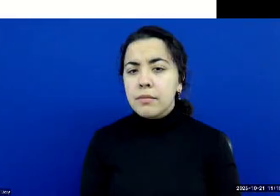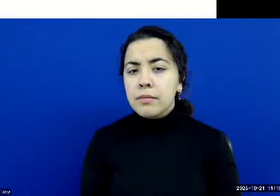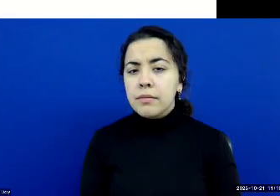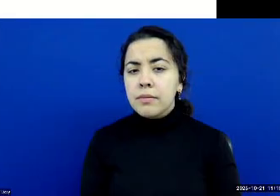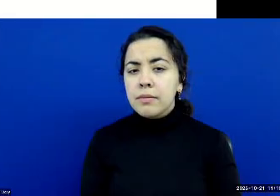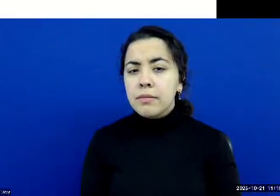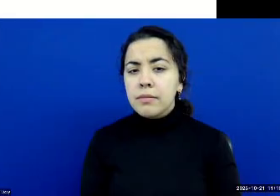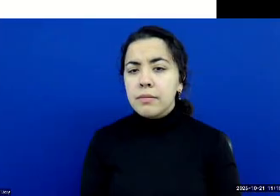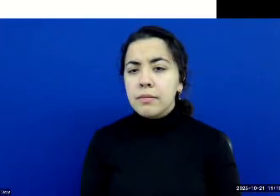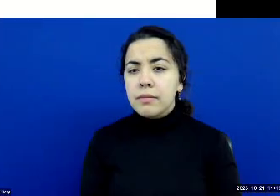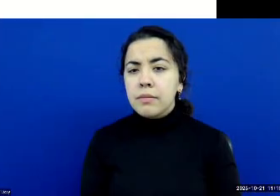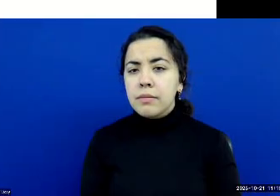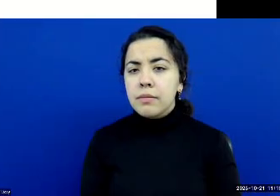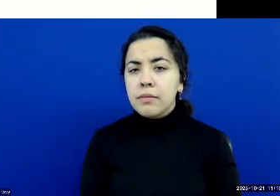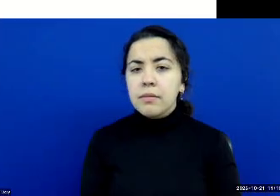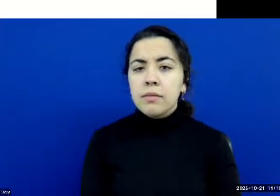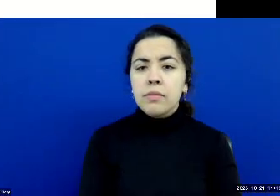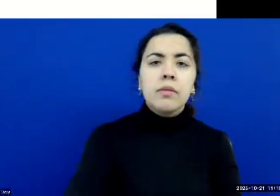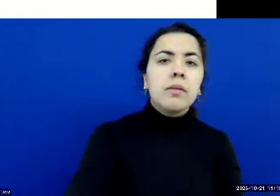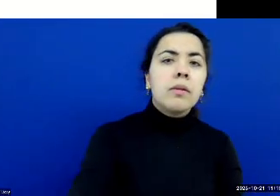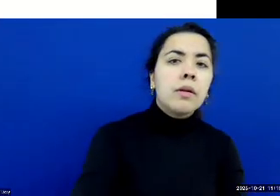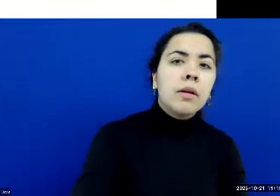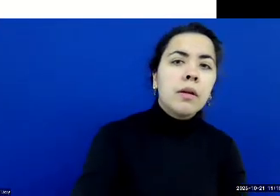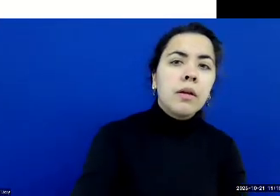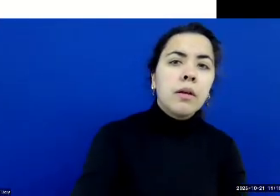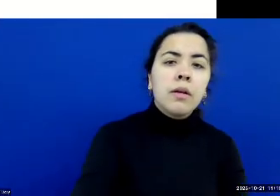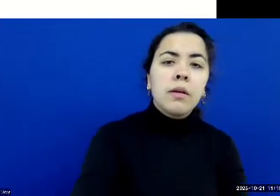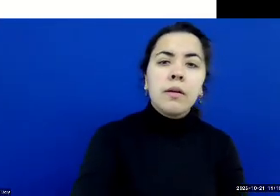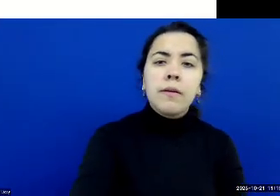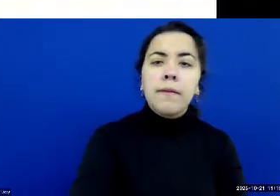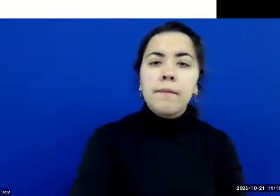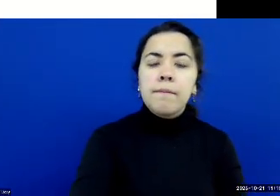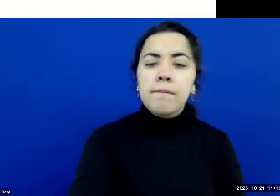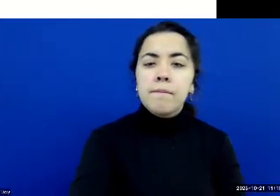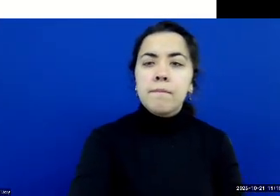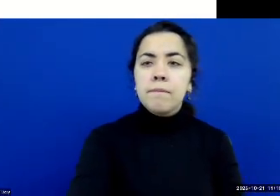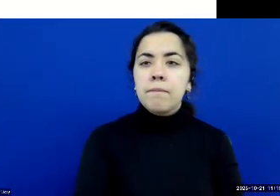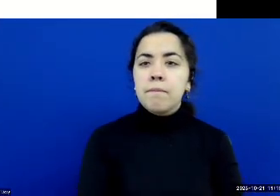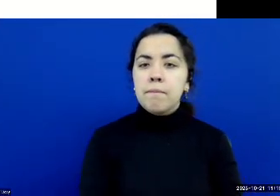Kathleen DeForest: We're just gonna pick it up. Kathleen DeForest: from… Somewhere in the middle.